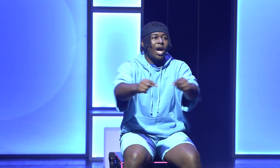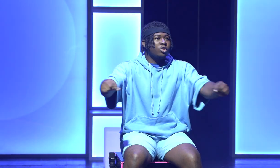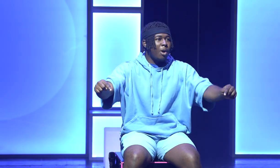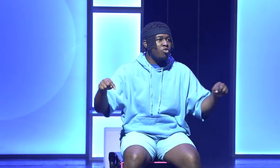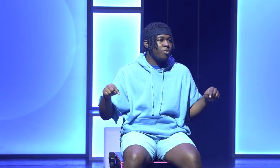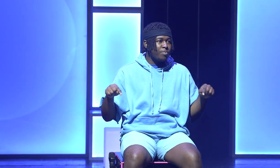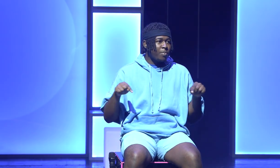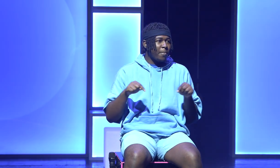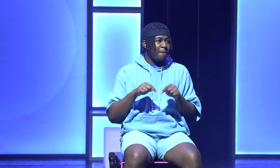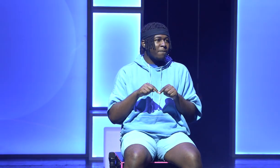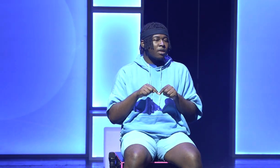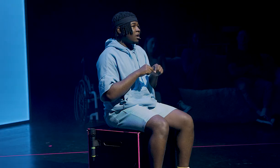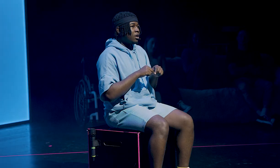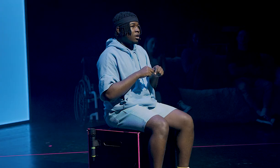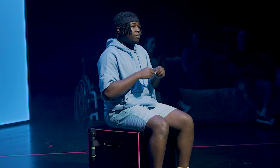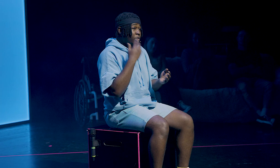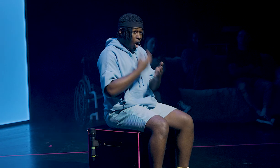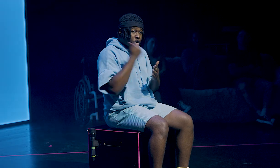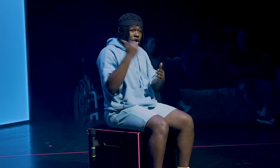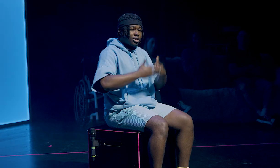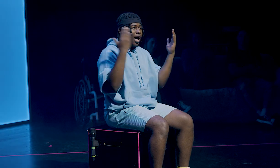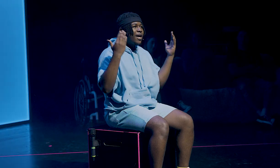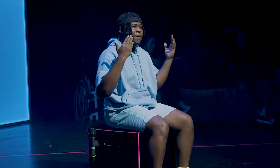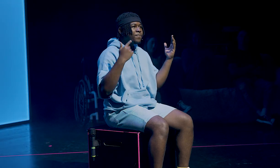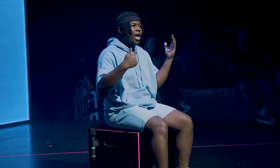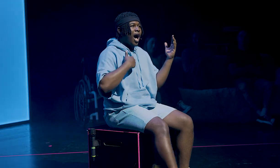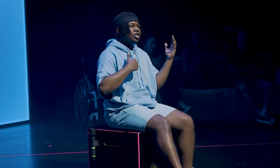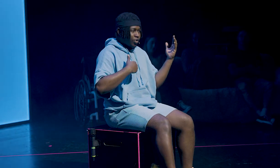out of my room. On a good day, I just